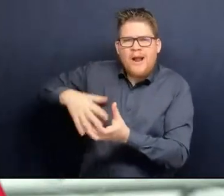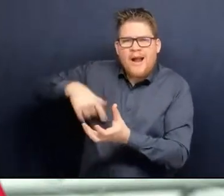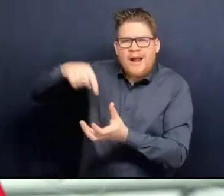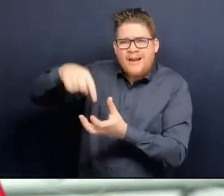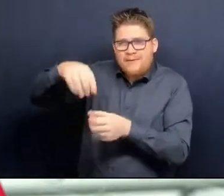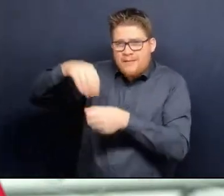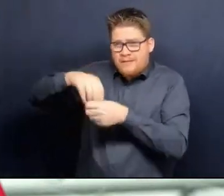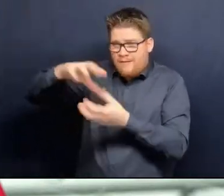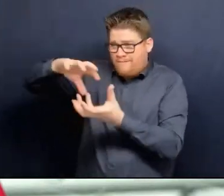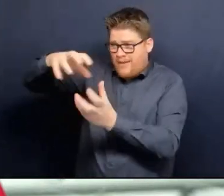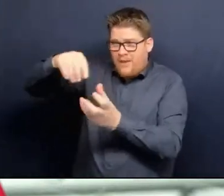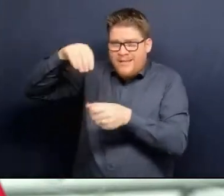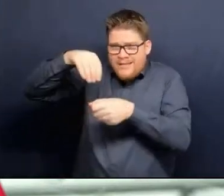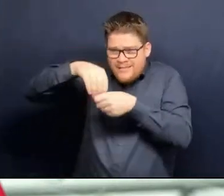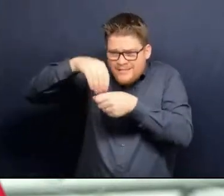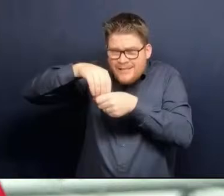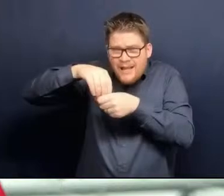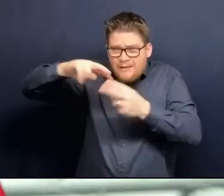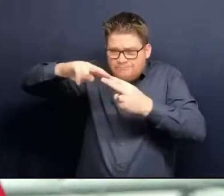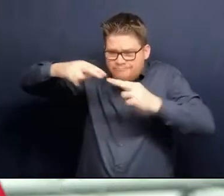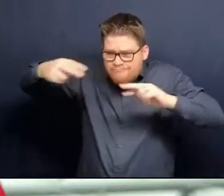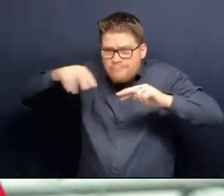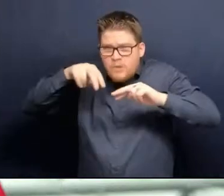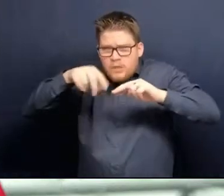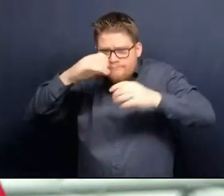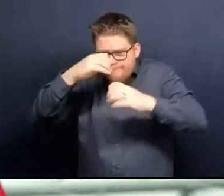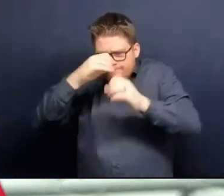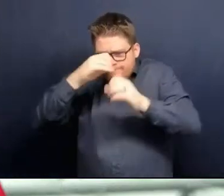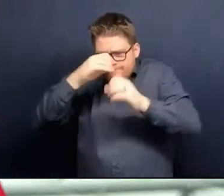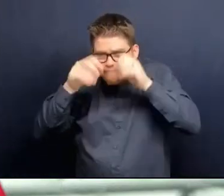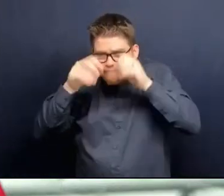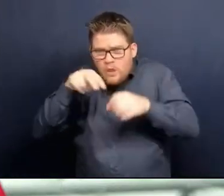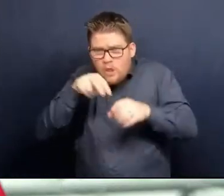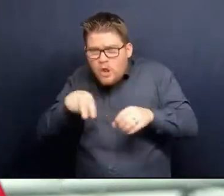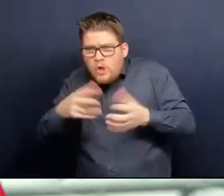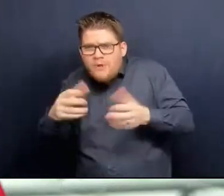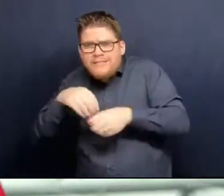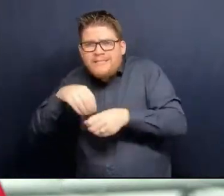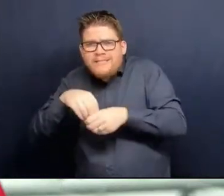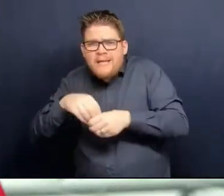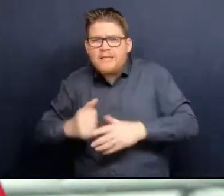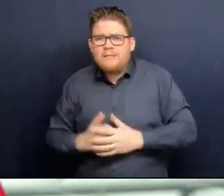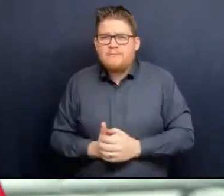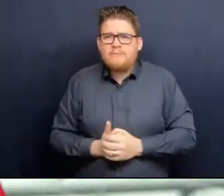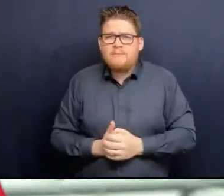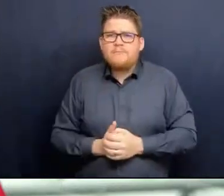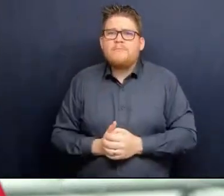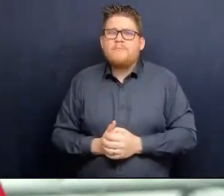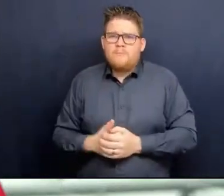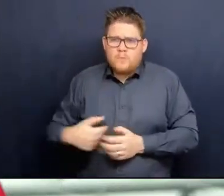sequencing is a big part of that. So yes, it will be a